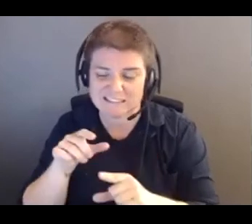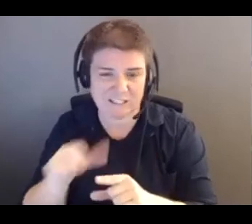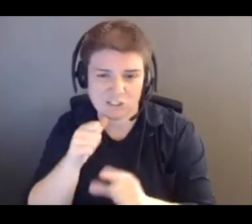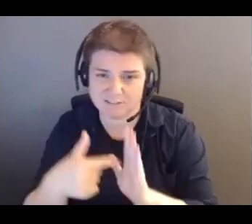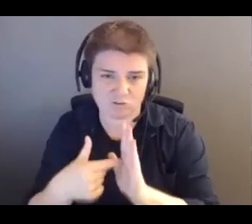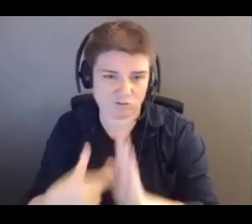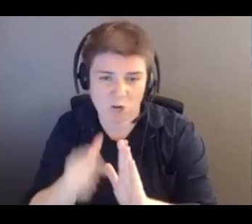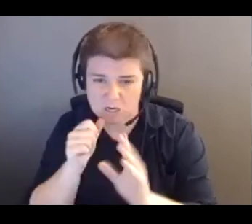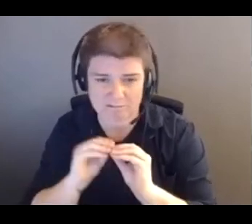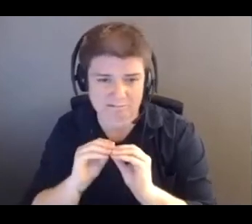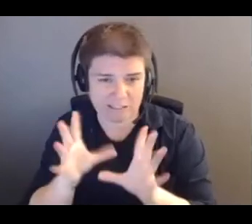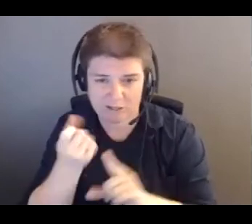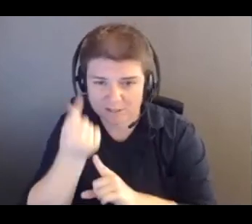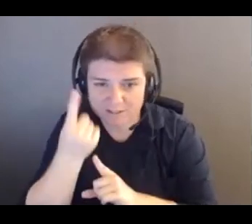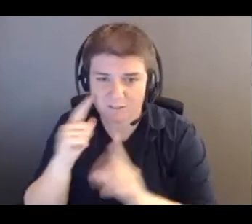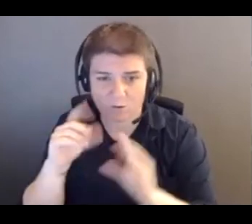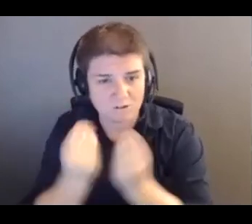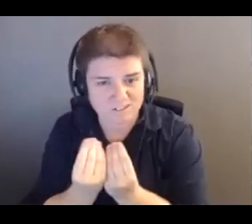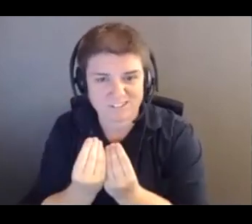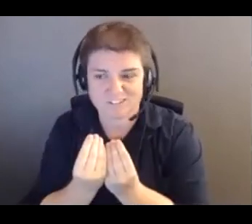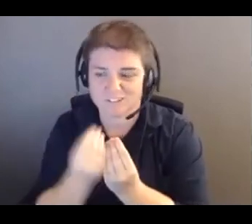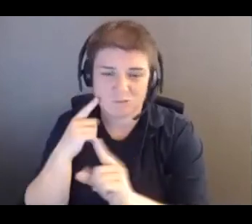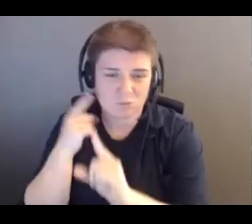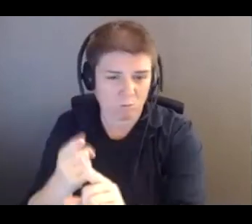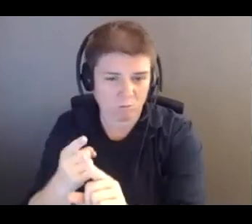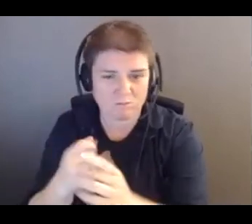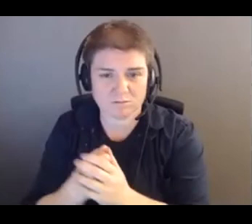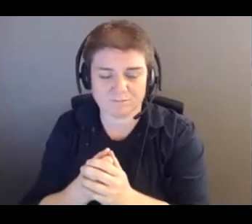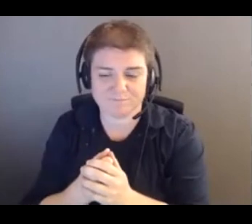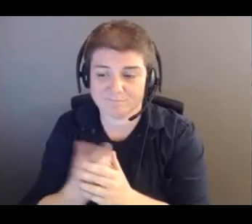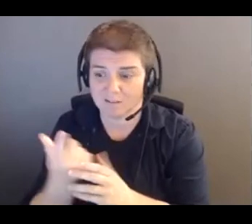understanding of the organization's mandate and goals, their relationship to communities